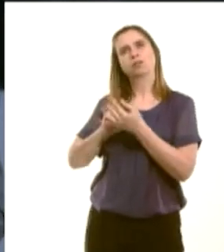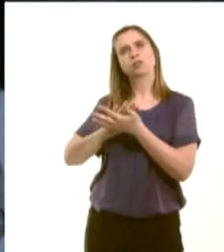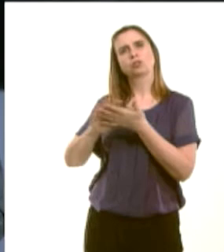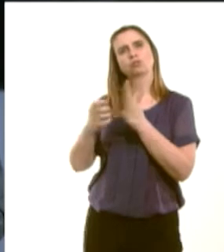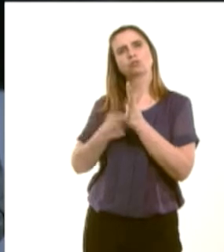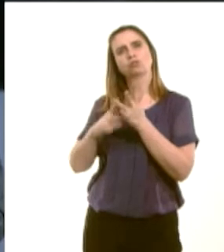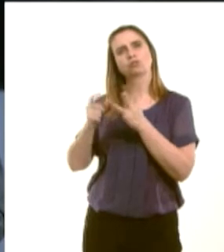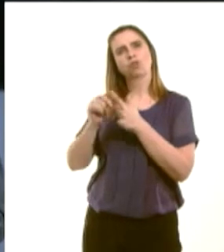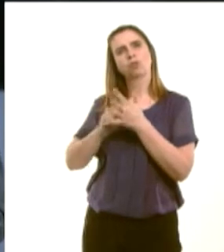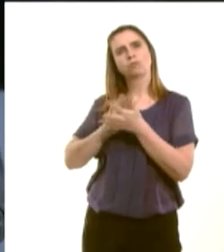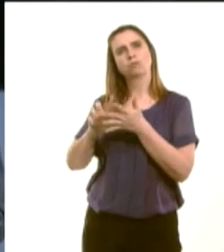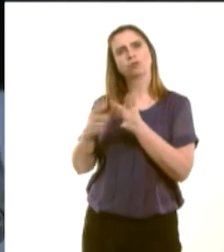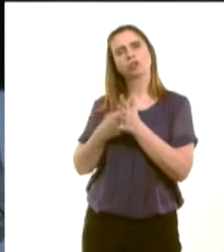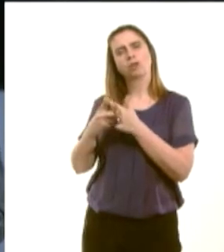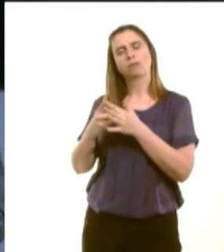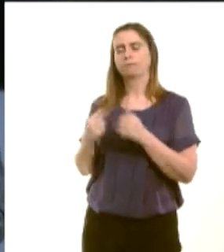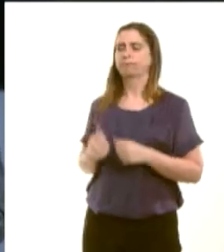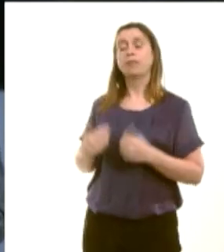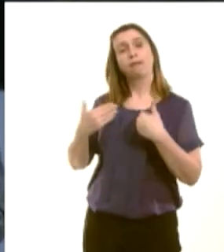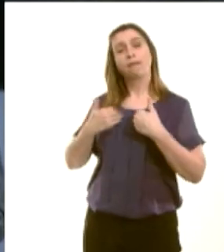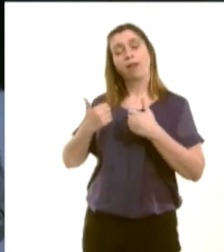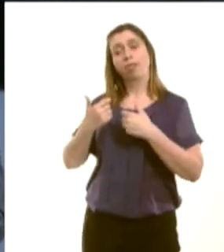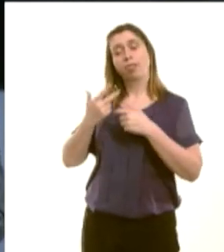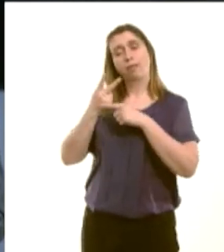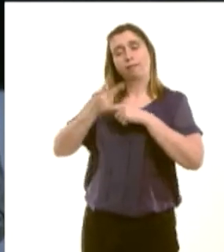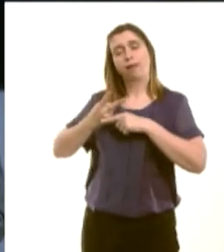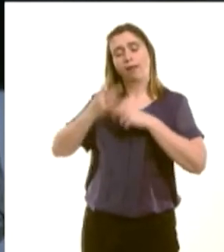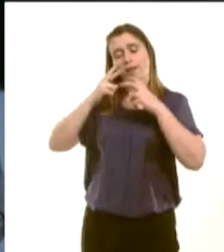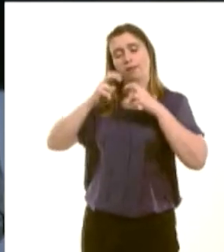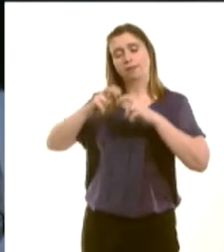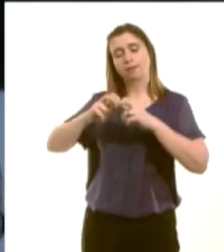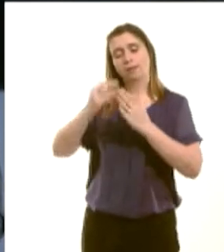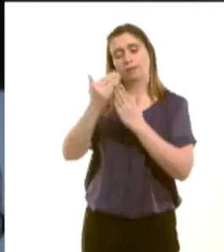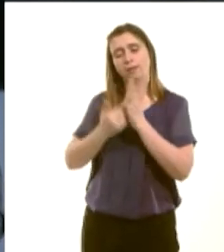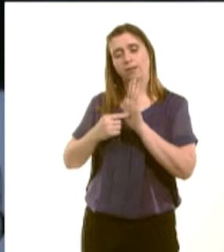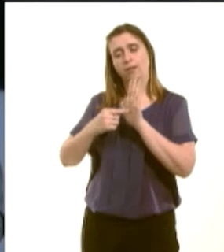studies did seem to make little reference to some of the cross-border issues, and what